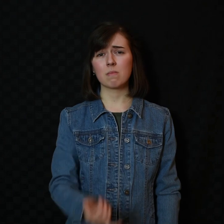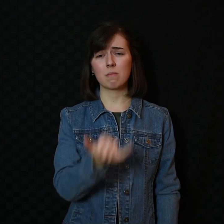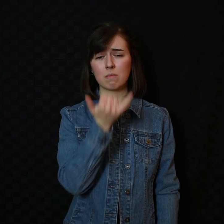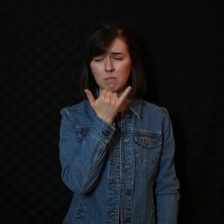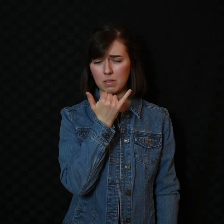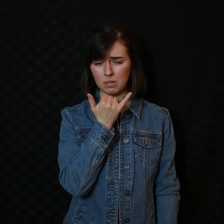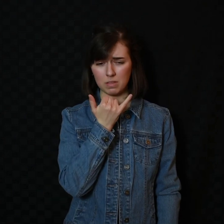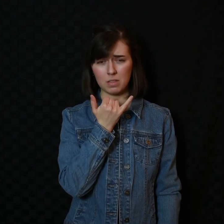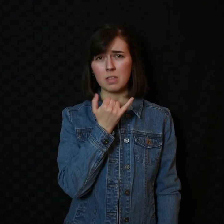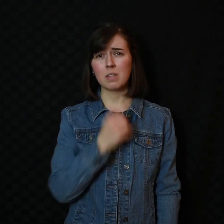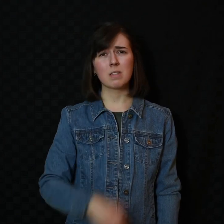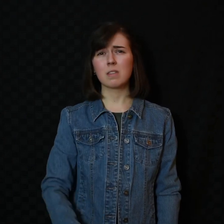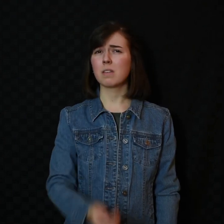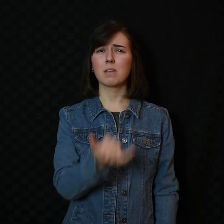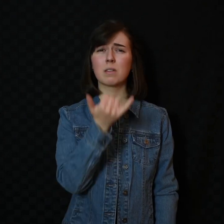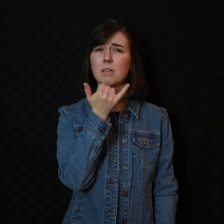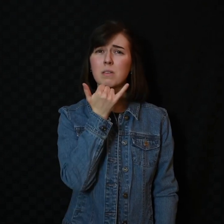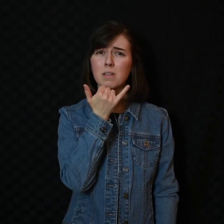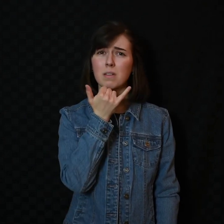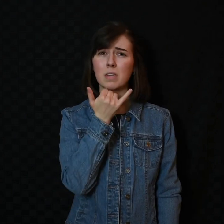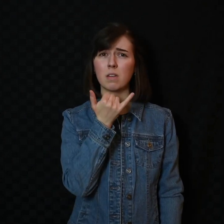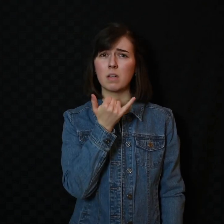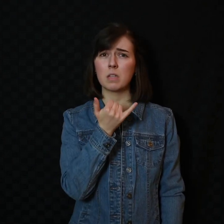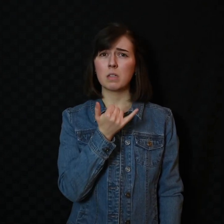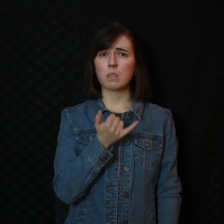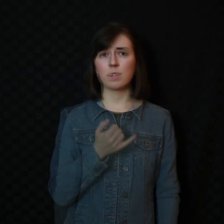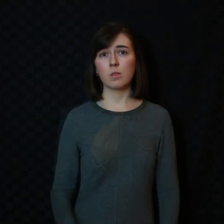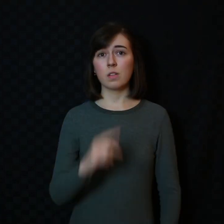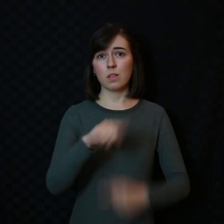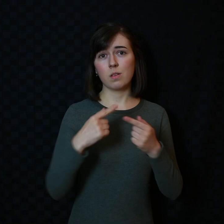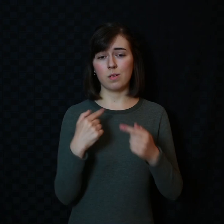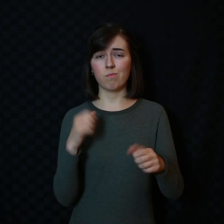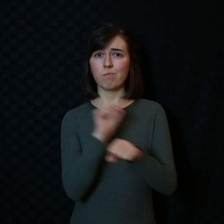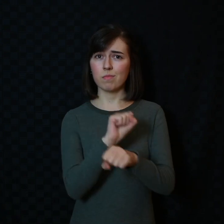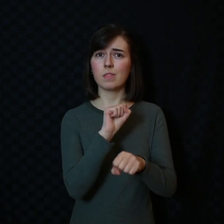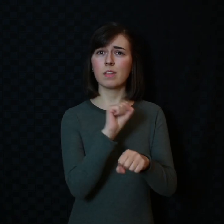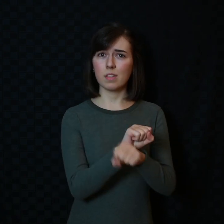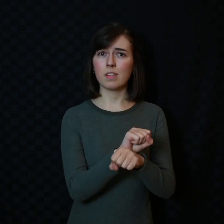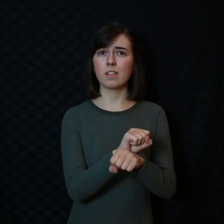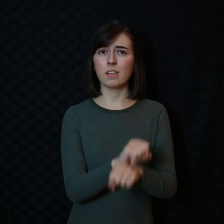Wrong When I work